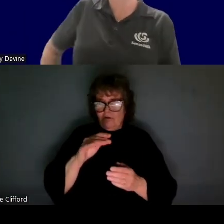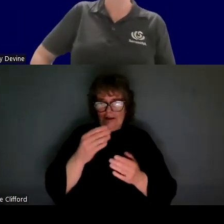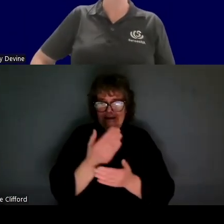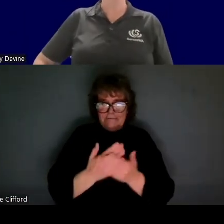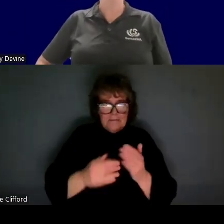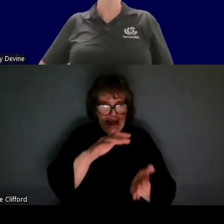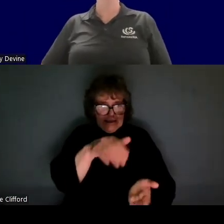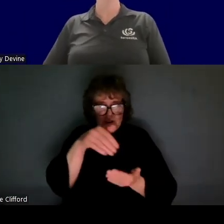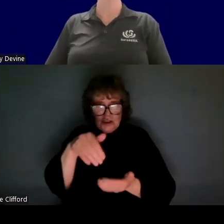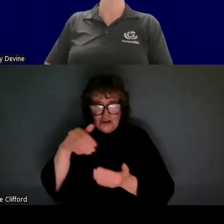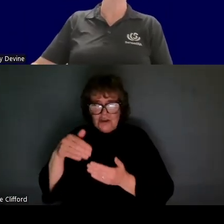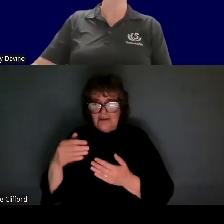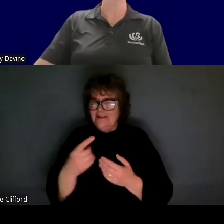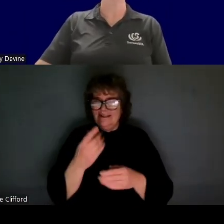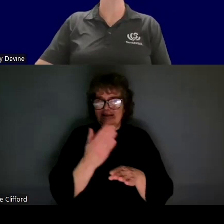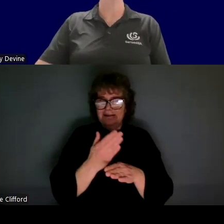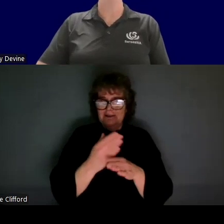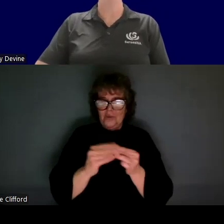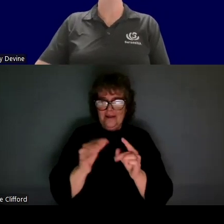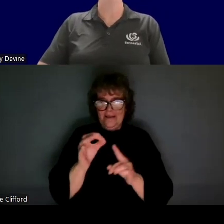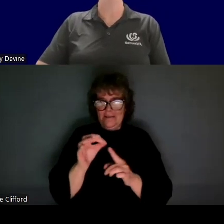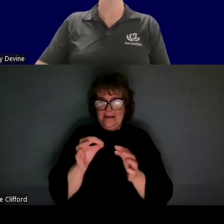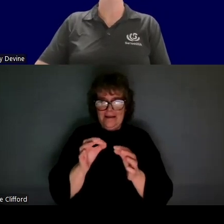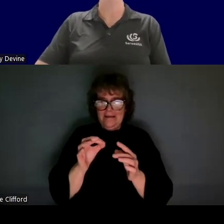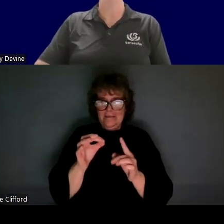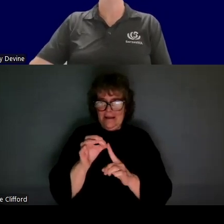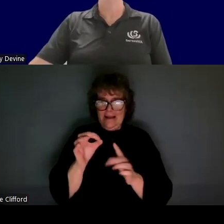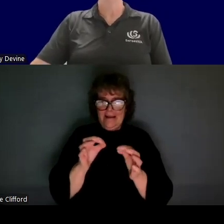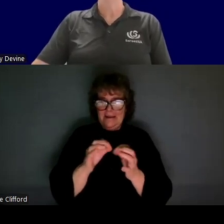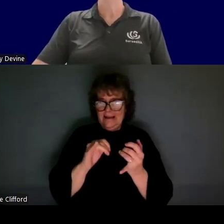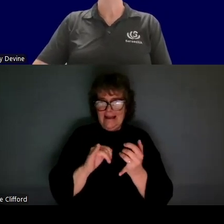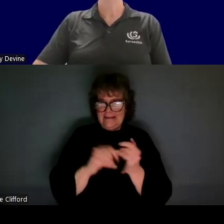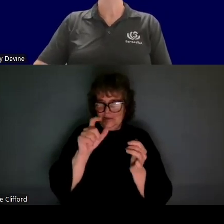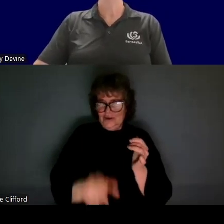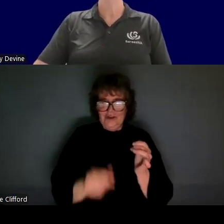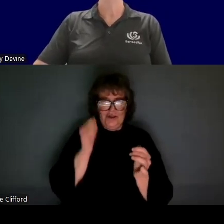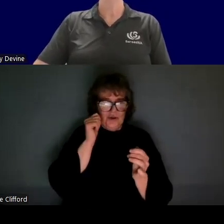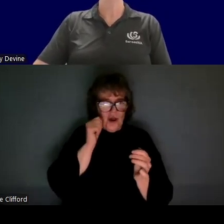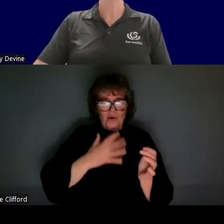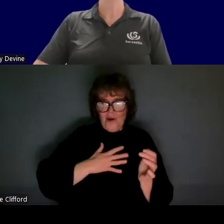practitioner will know that we enjoy some good data collection. It's not that we enjoy it. It